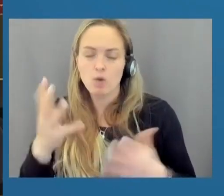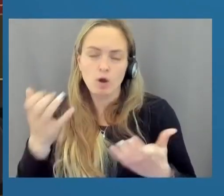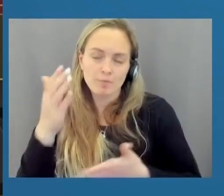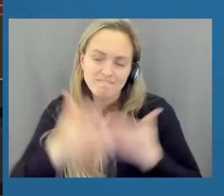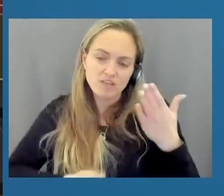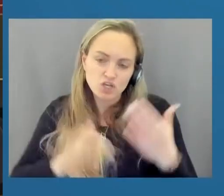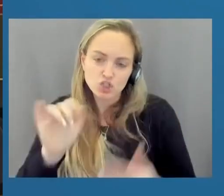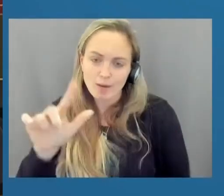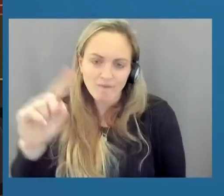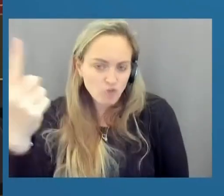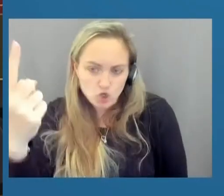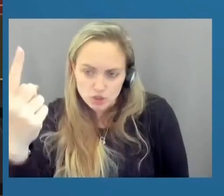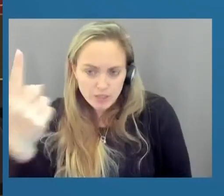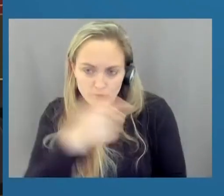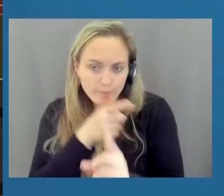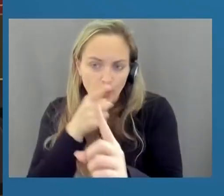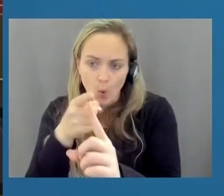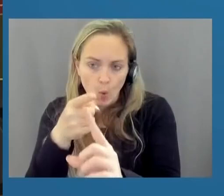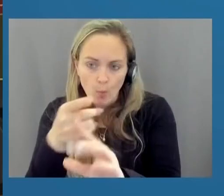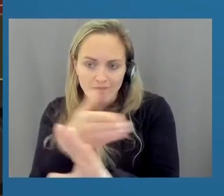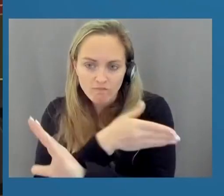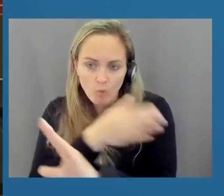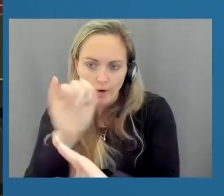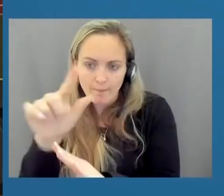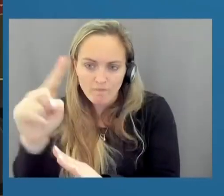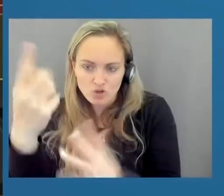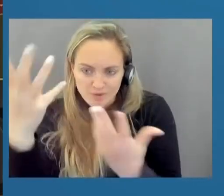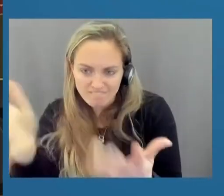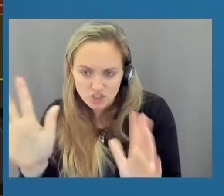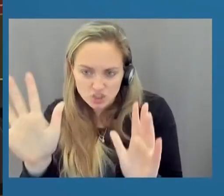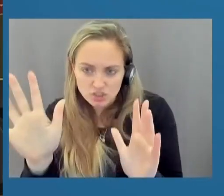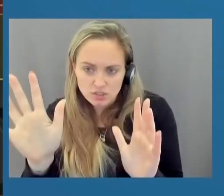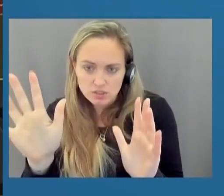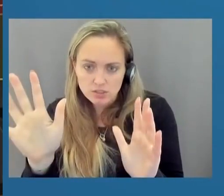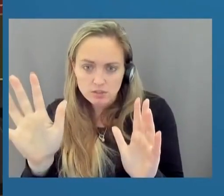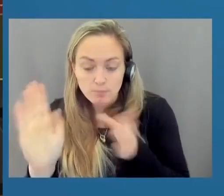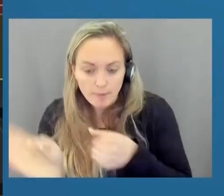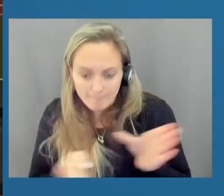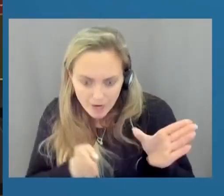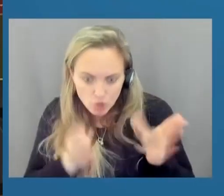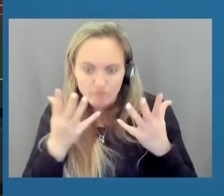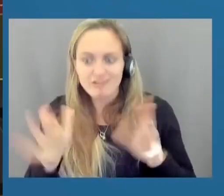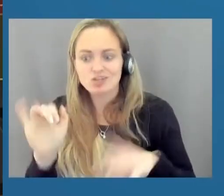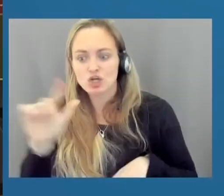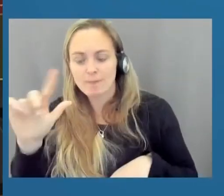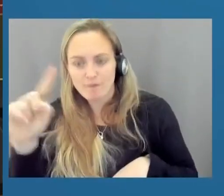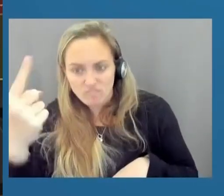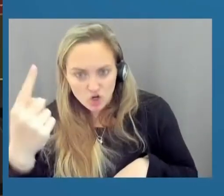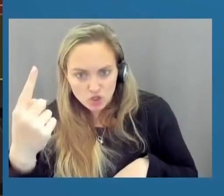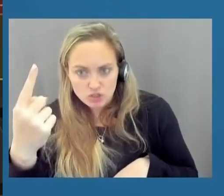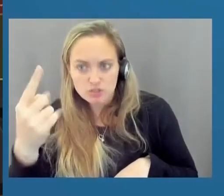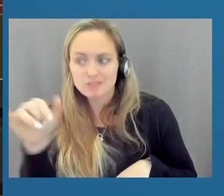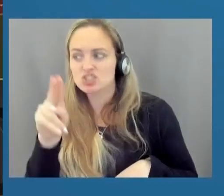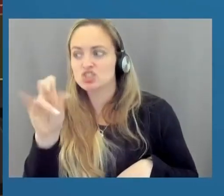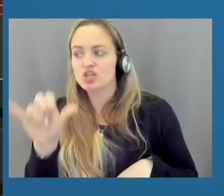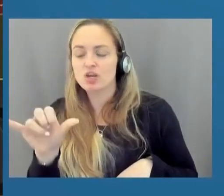I set out with a goal of being done April 1st. I was prepared to be done April 1st. In January, I thought we could have done April 1st,